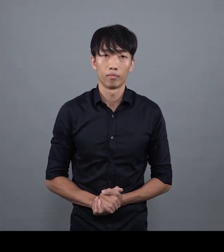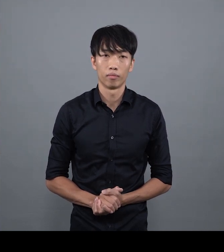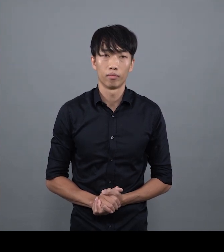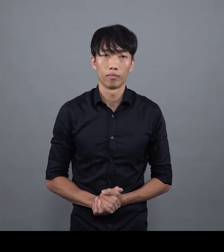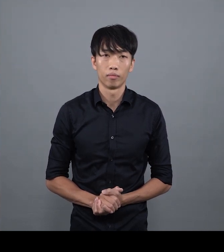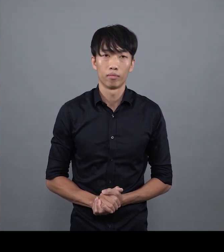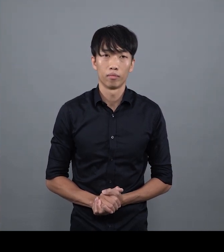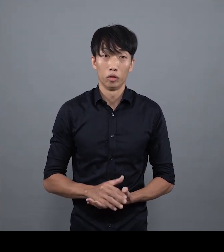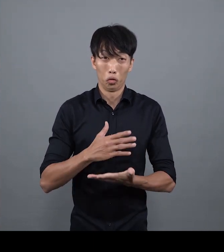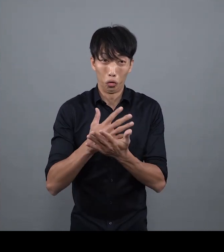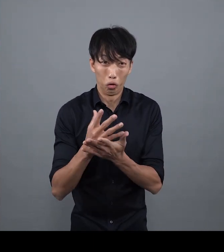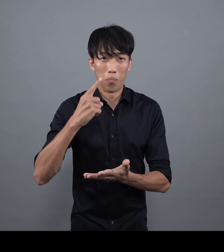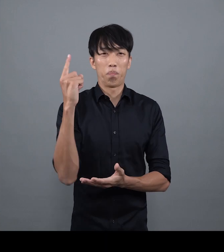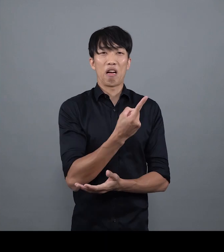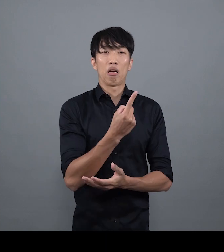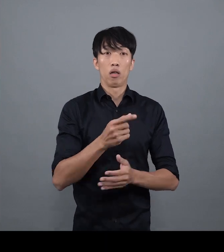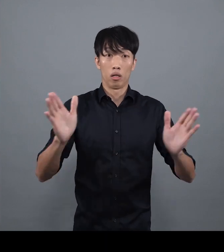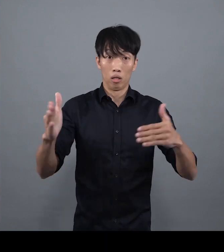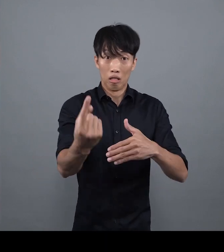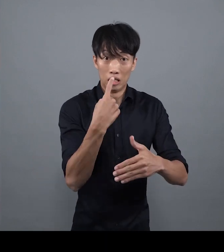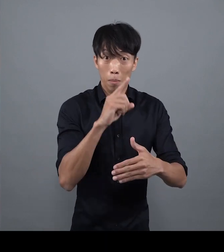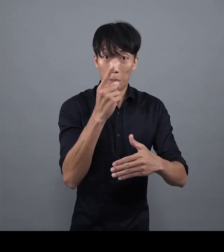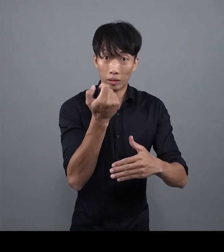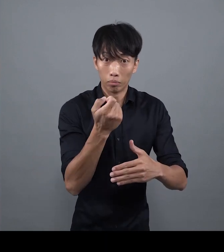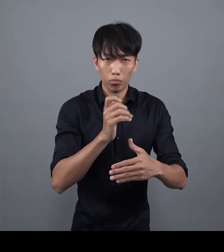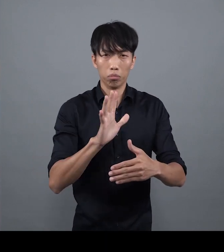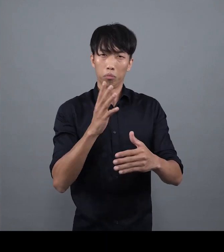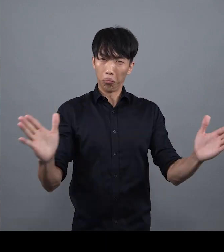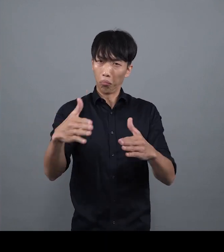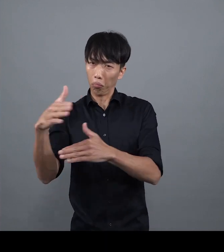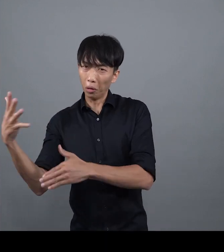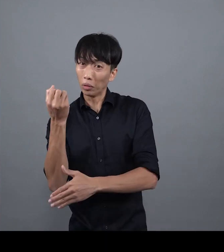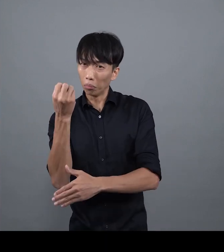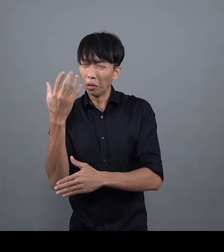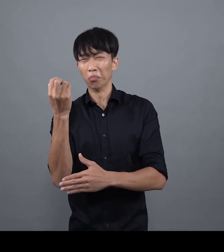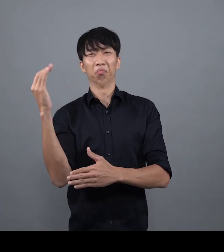10,000 [shoes] If there are 180 in each box there will be fifty boxes, right? It should be around fifty boxes